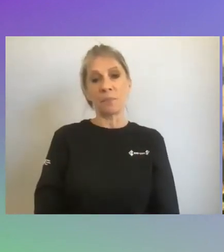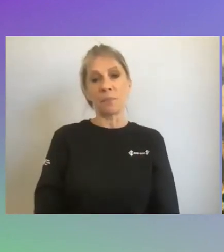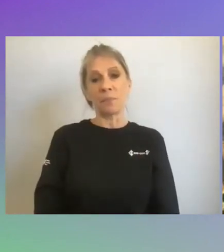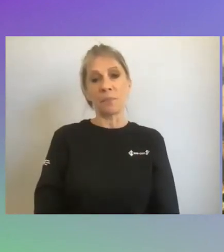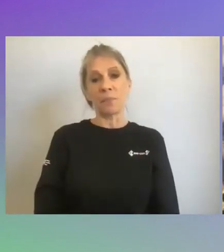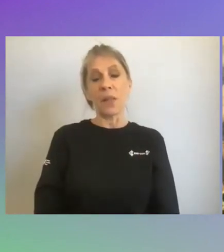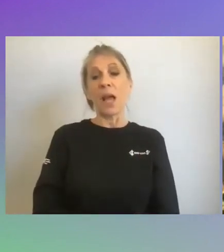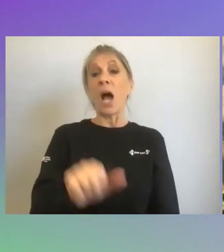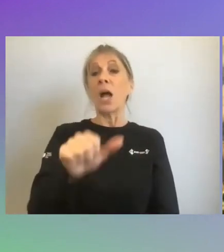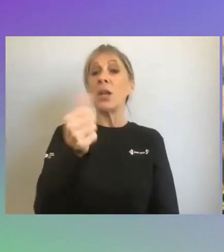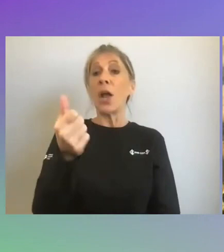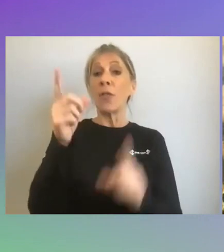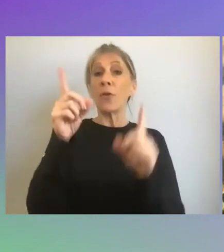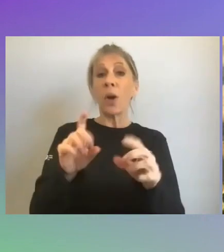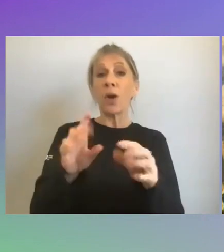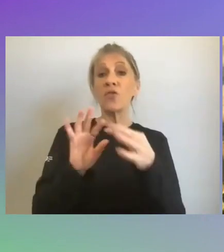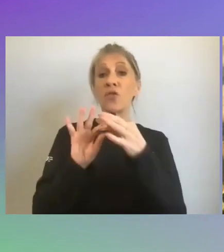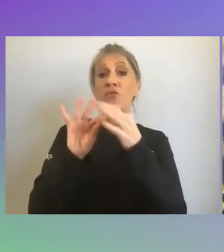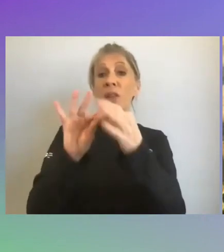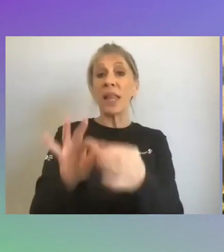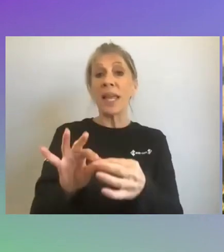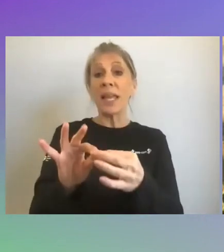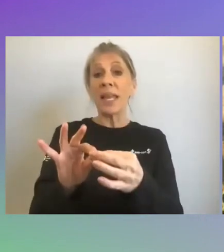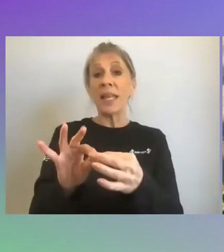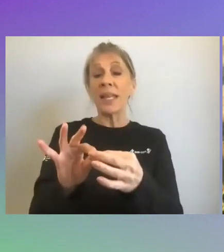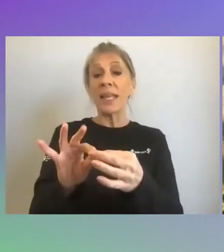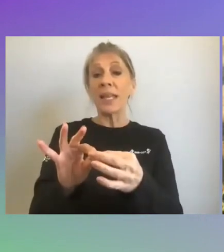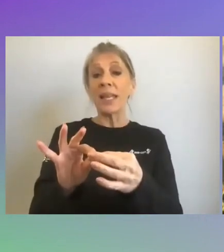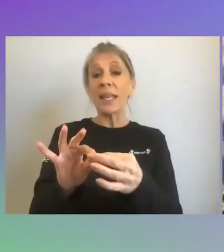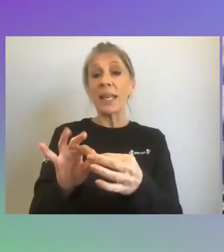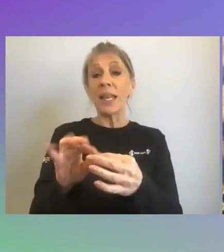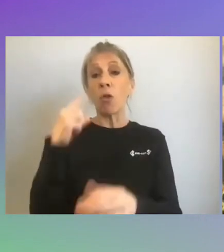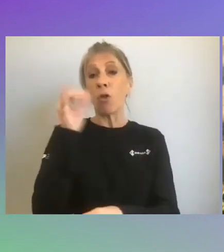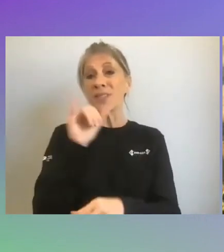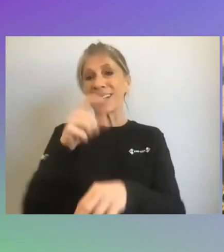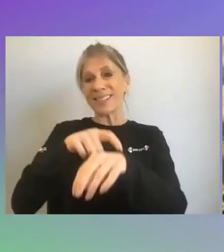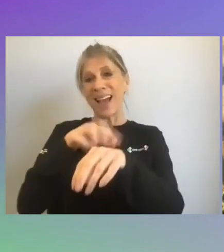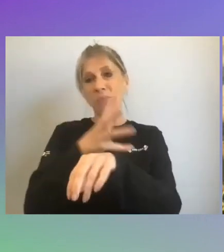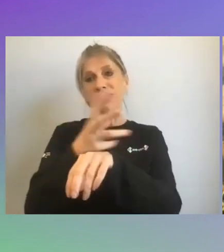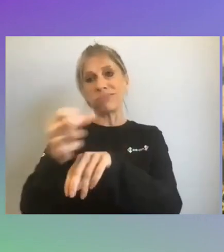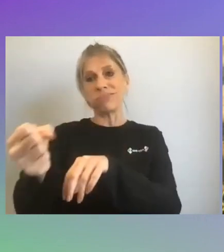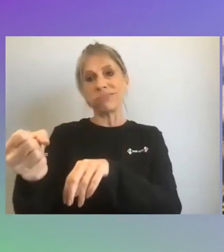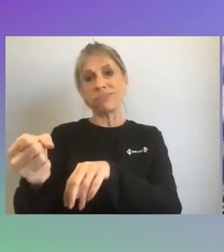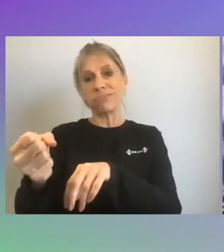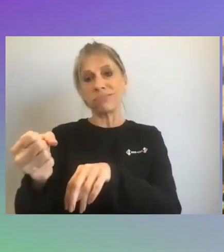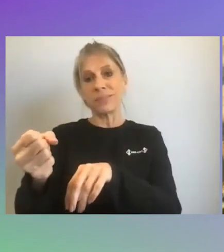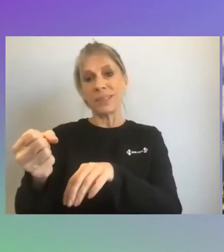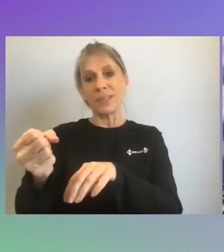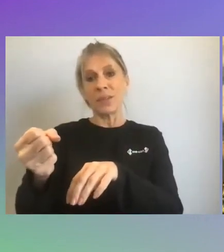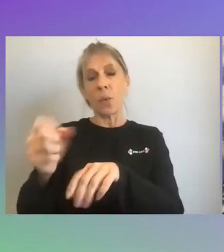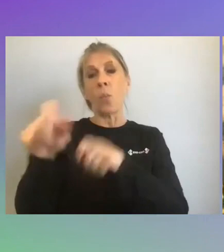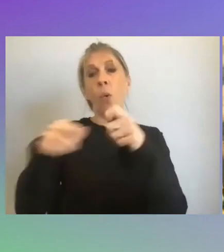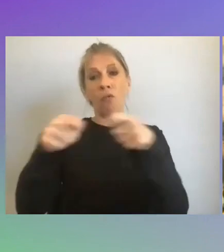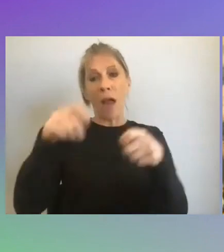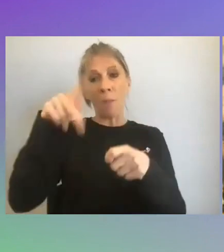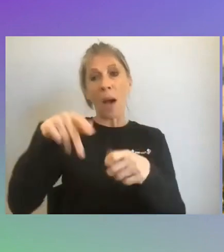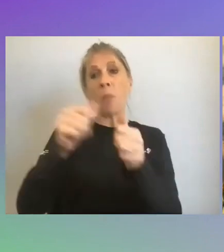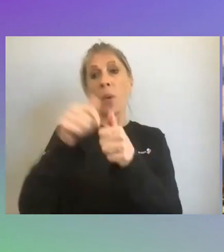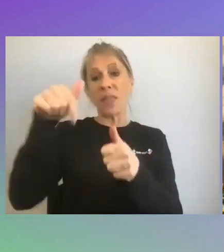question, uh, regarding, um, and it looks like we're just about at time. So we'll wrap up with